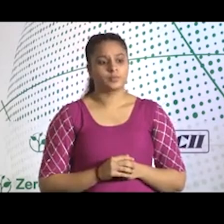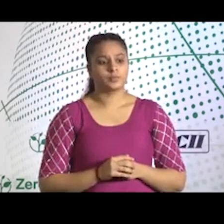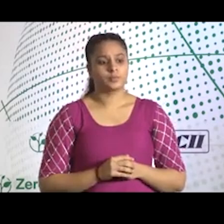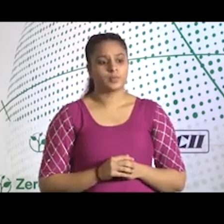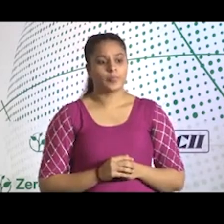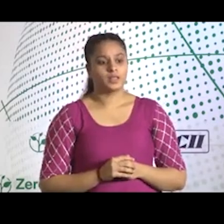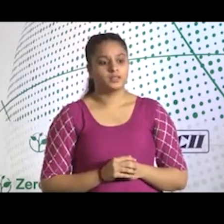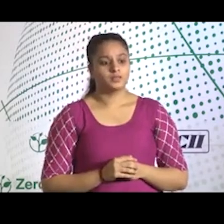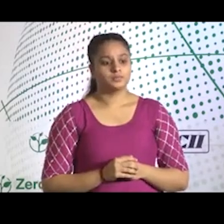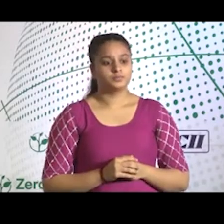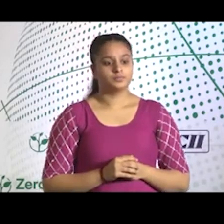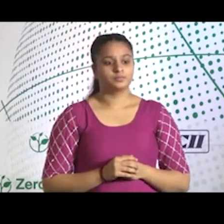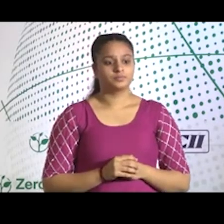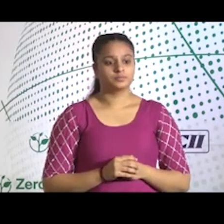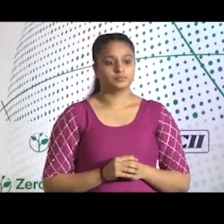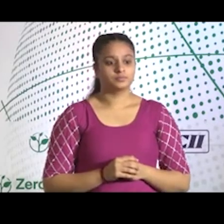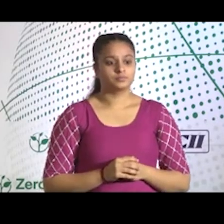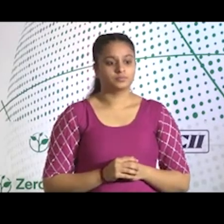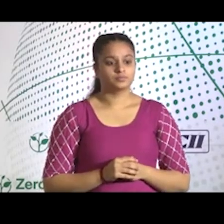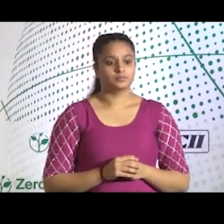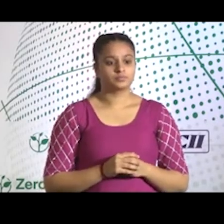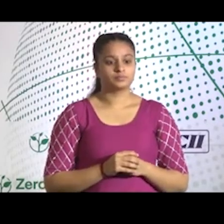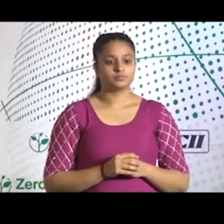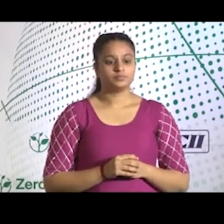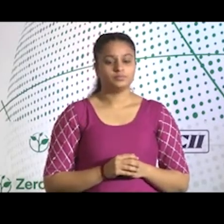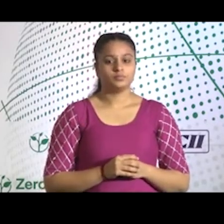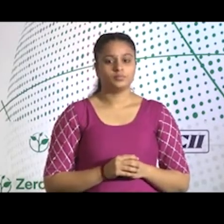accessibility into the policies itself, into the processes?